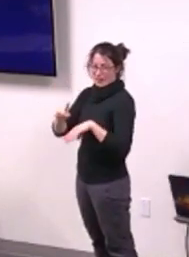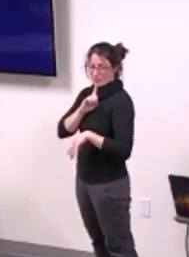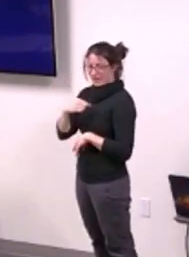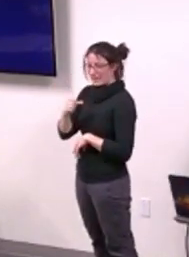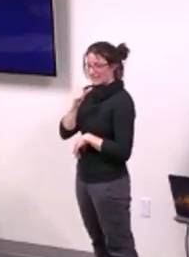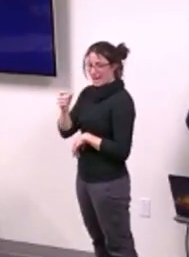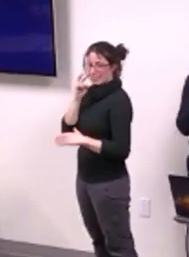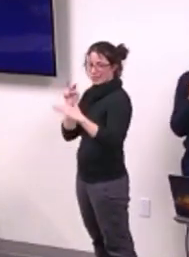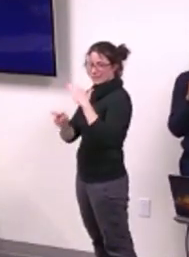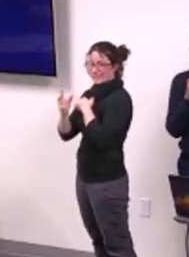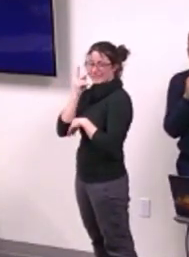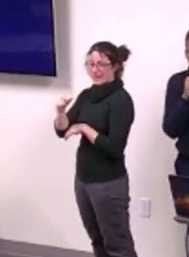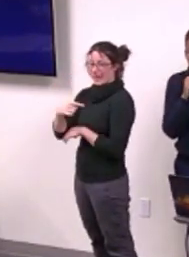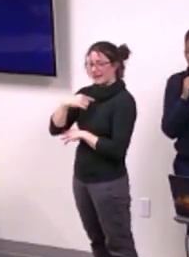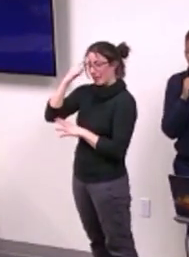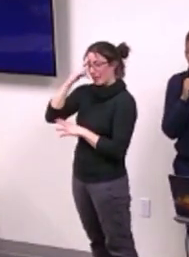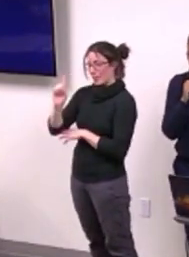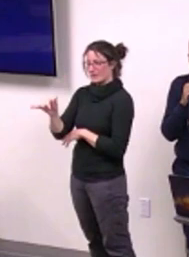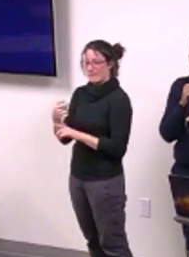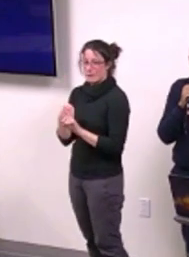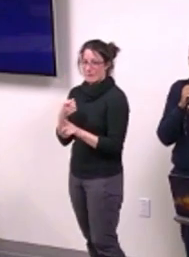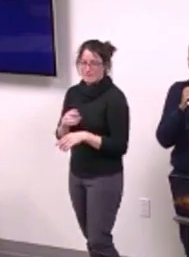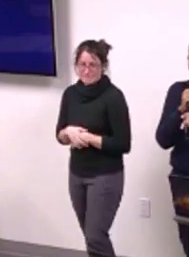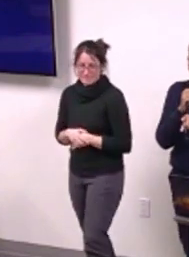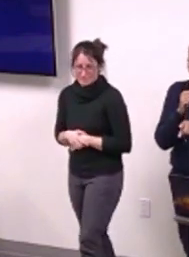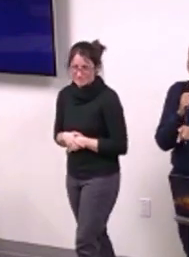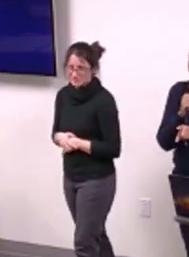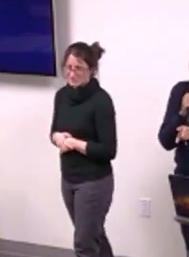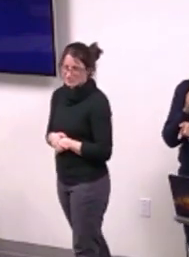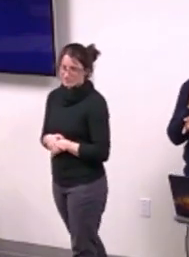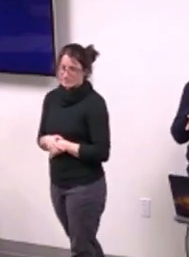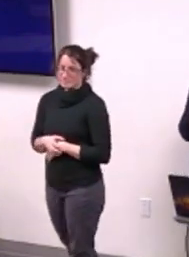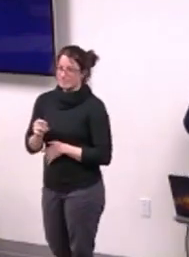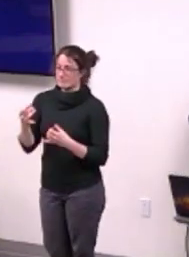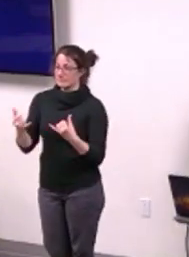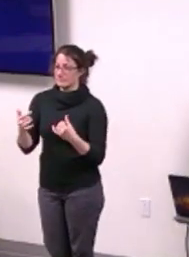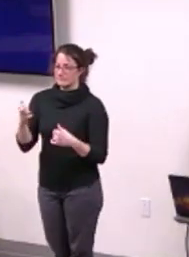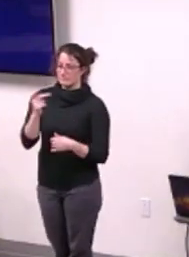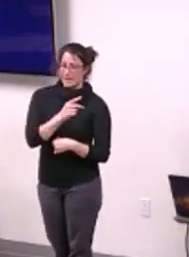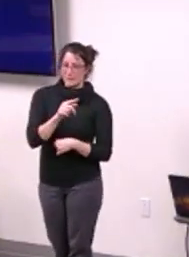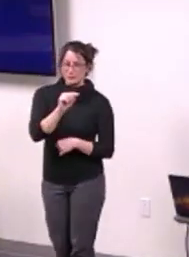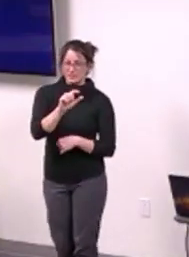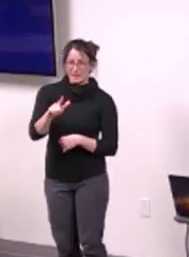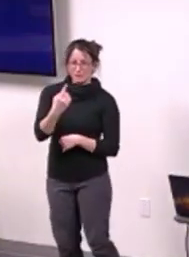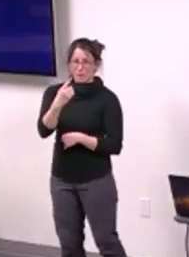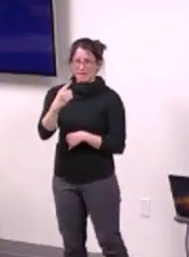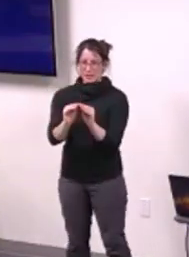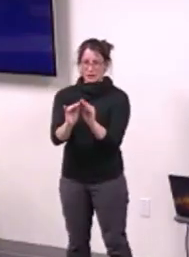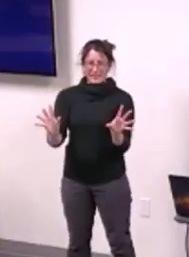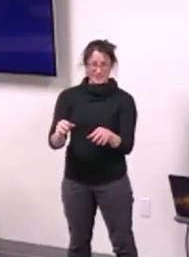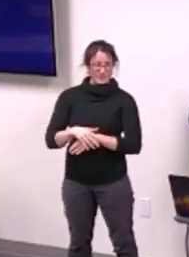And I thought where is this coming from? This is T.L. One interpreter clarification. No, that's okay, no worries.